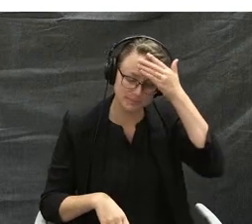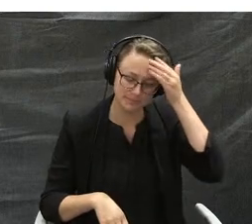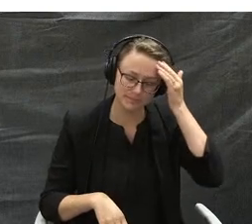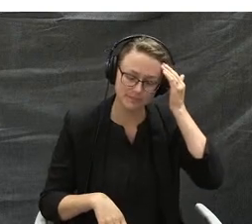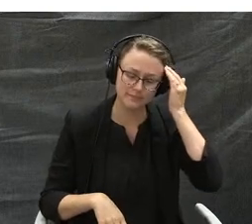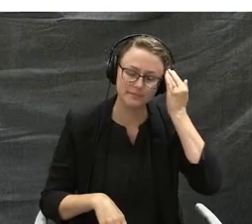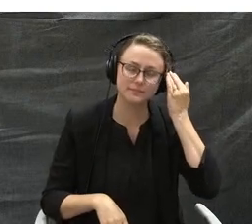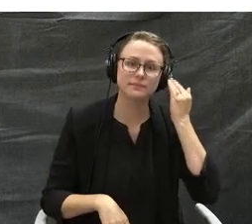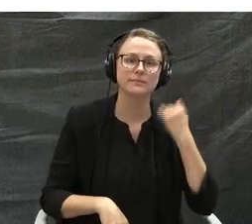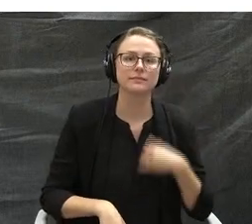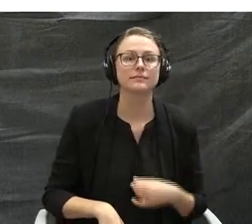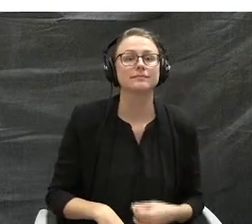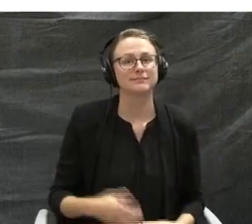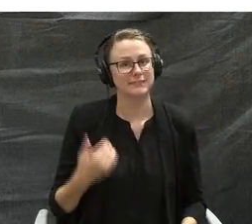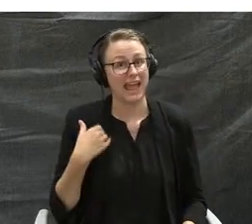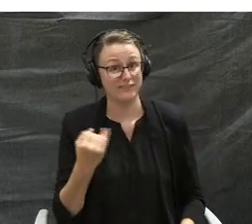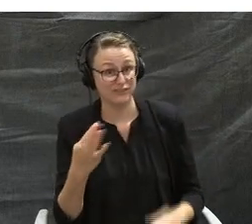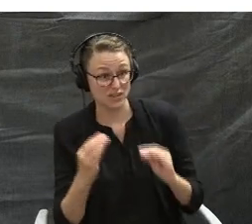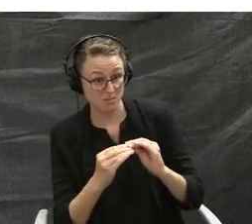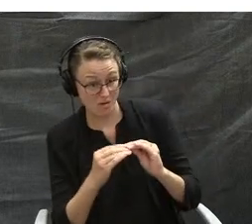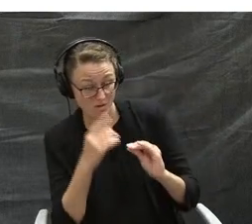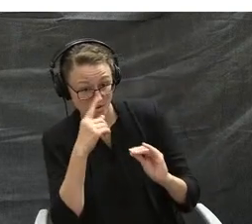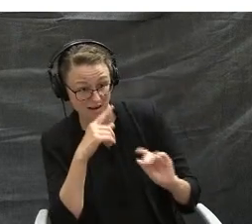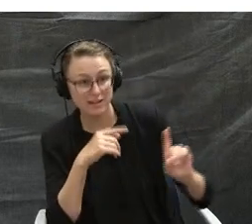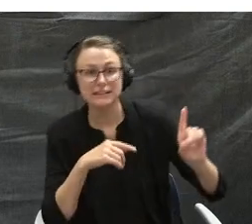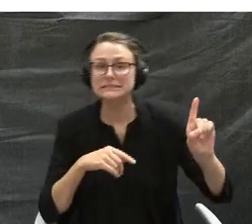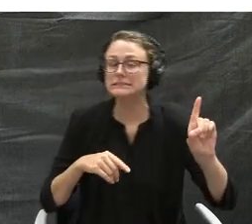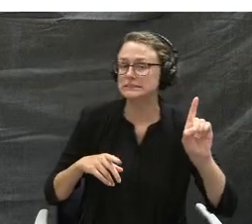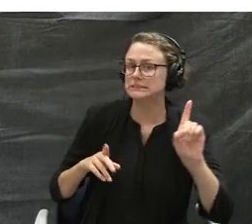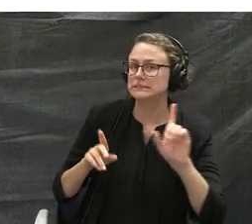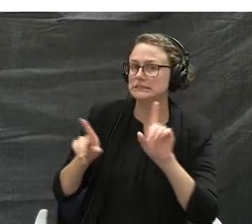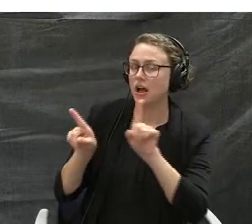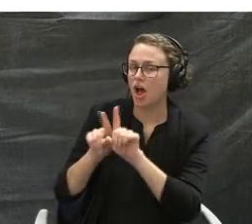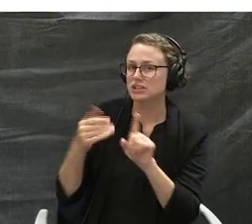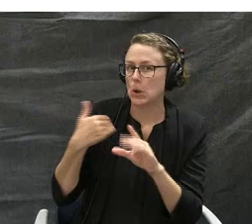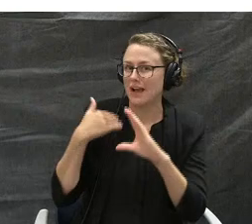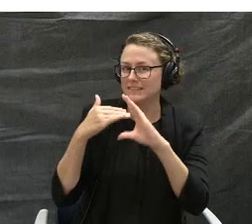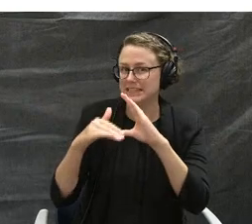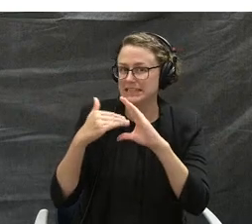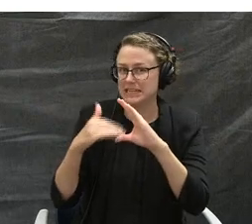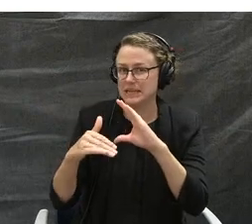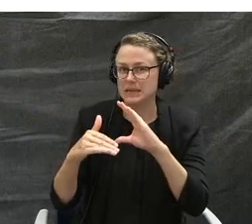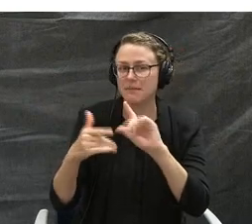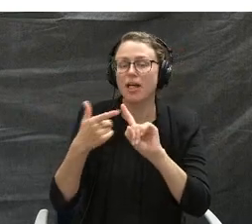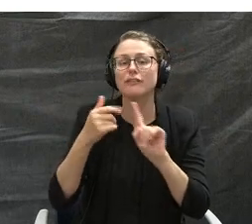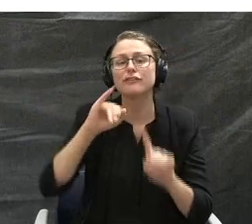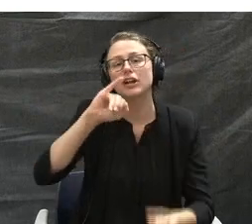And I have a few more and you also have the email from Jackie that says two more.